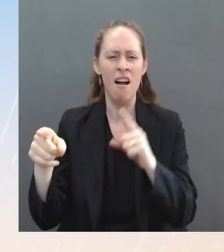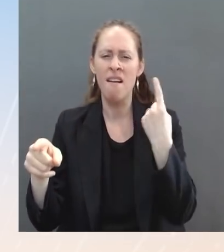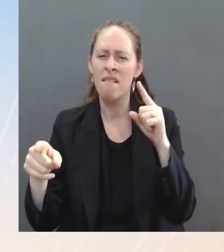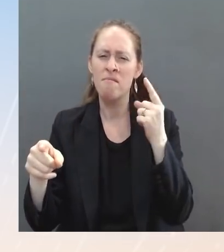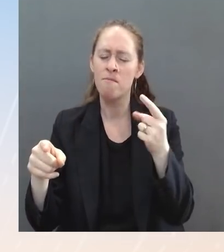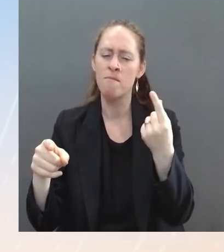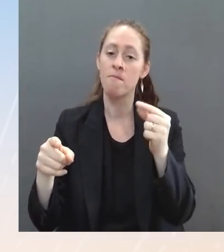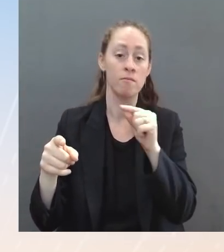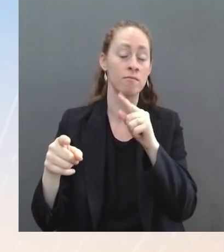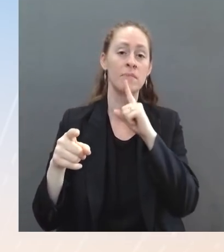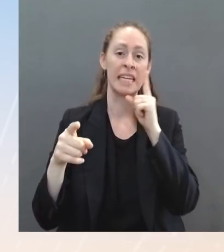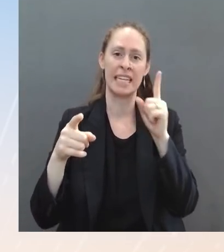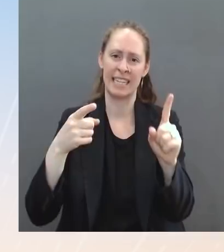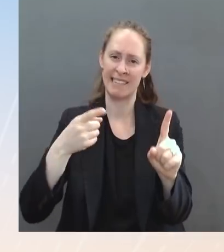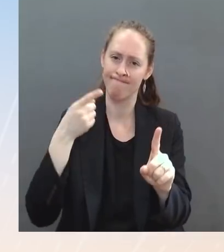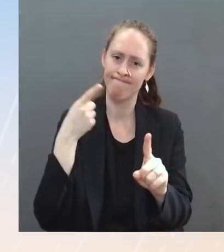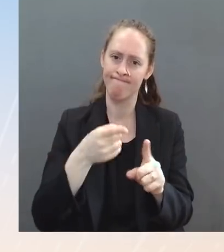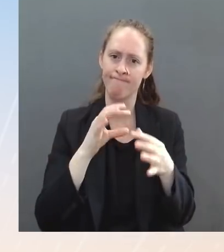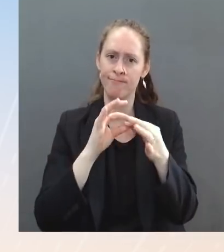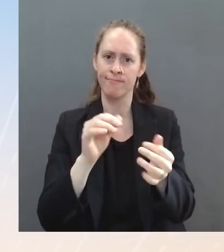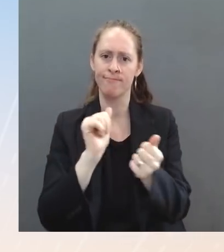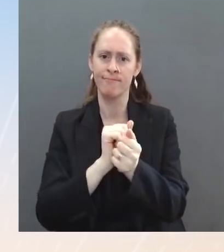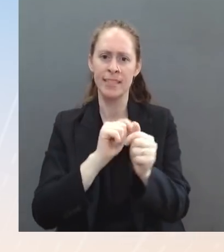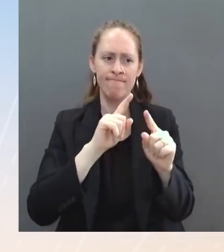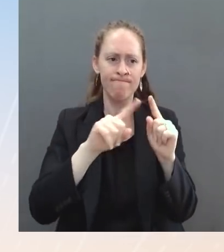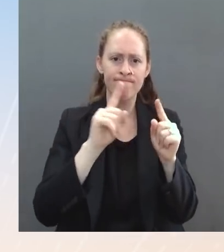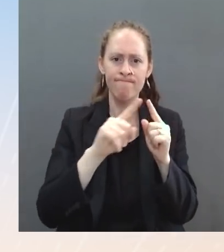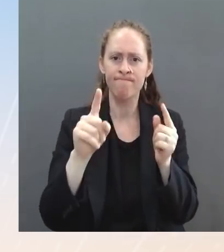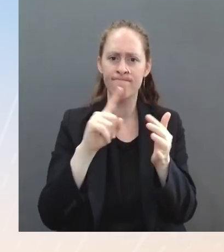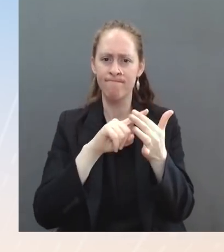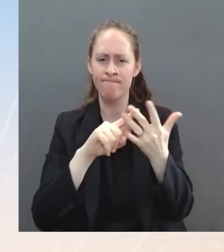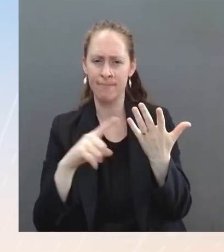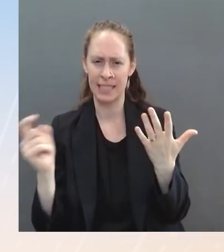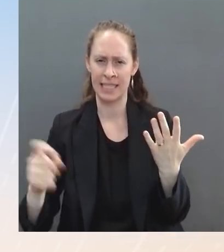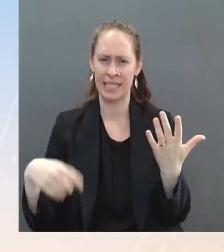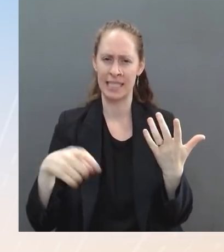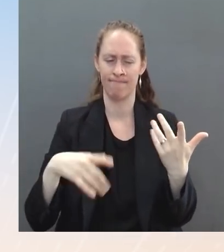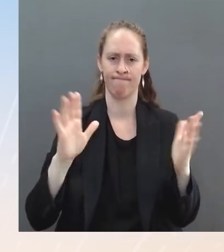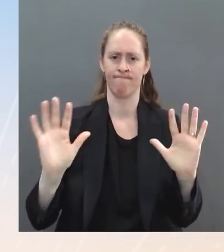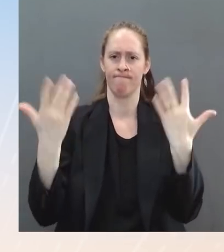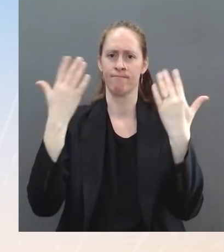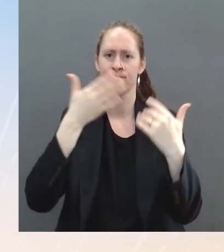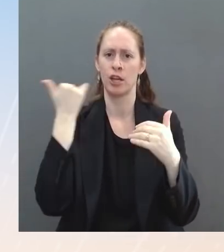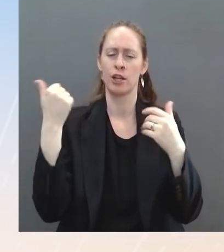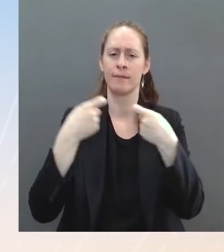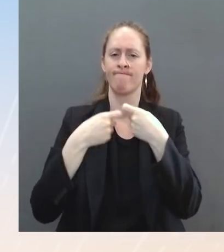of the Defense Production Act, which provides for prioritizing